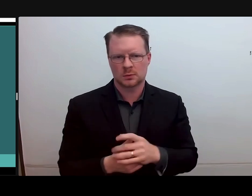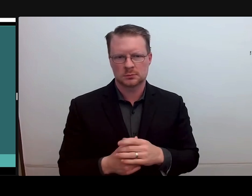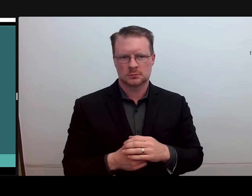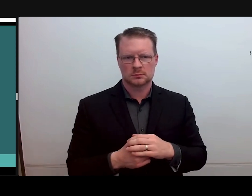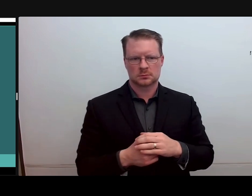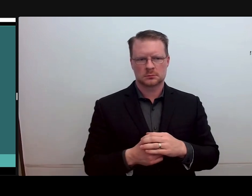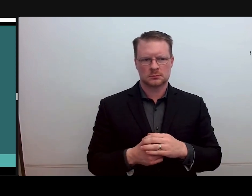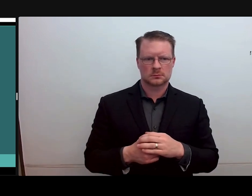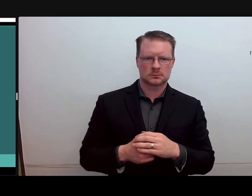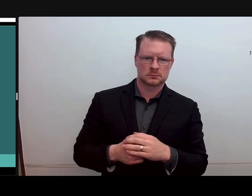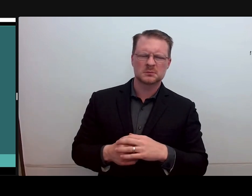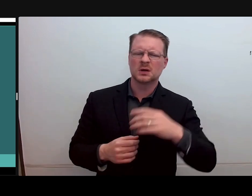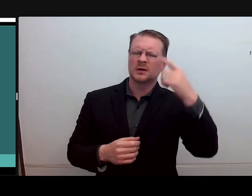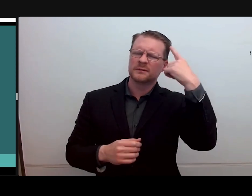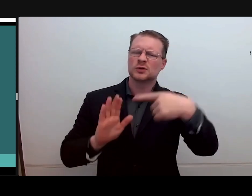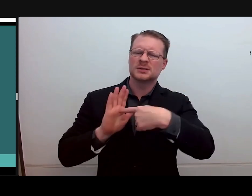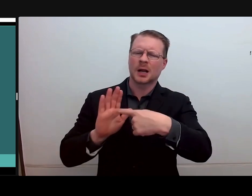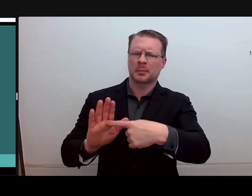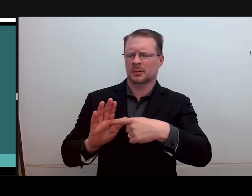to work effectively and be able to succeed